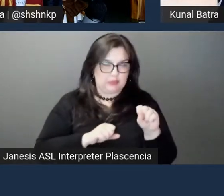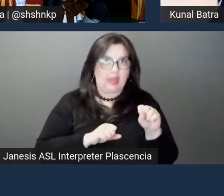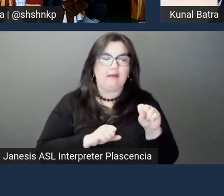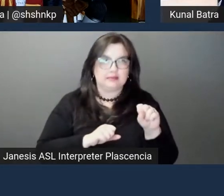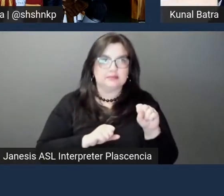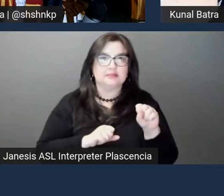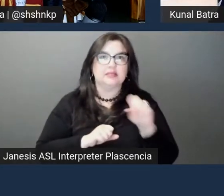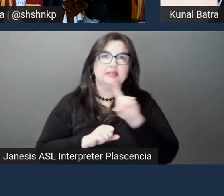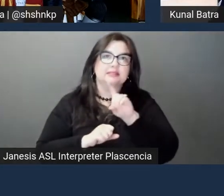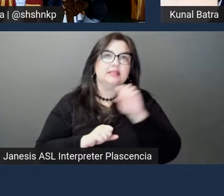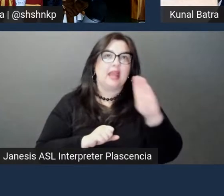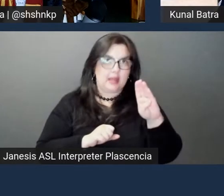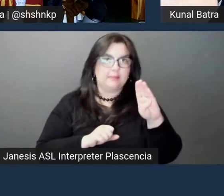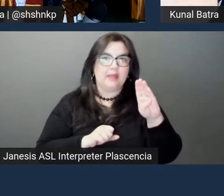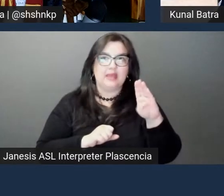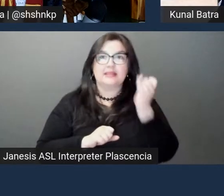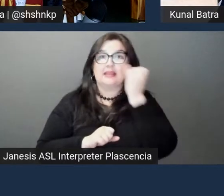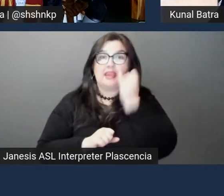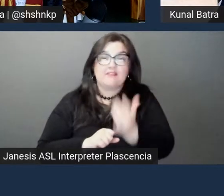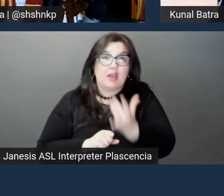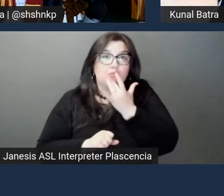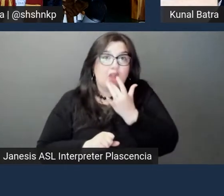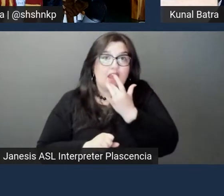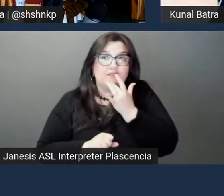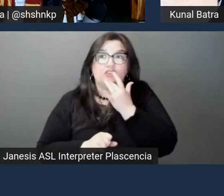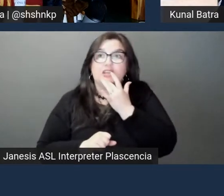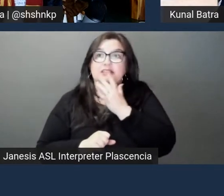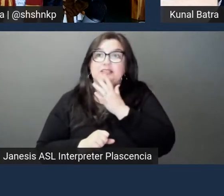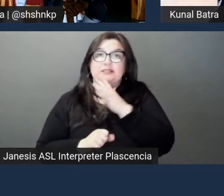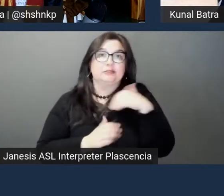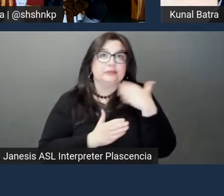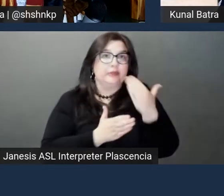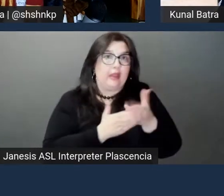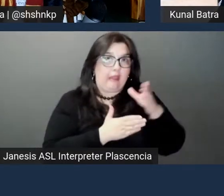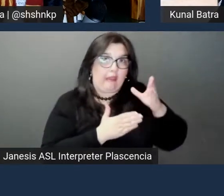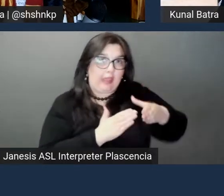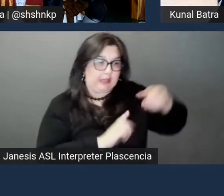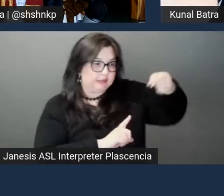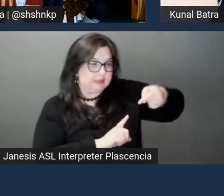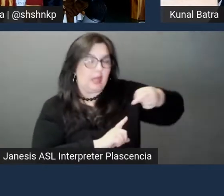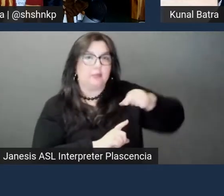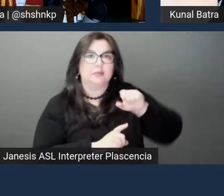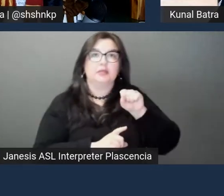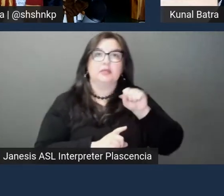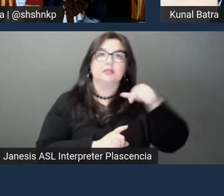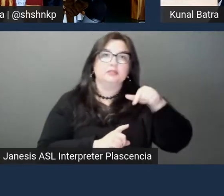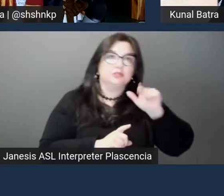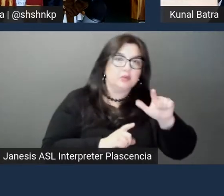hey, they do have a preference to end up in mySQL or RDB or something like that.